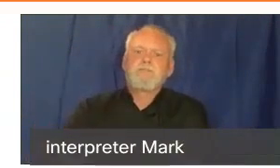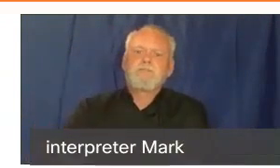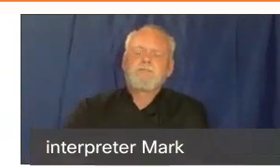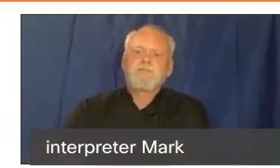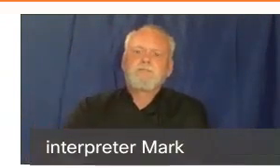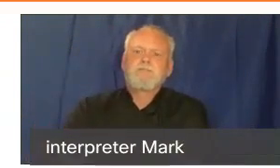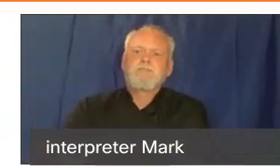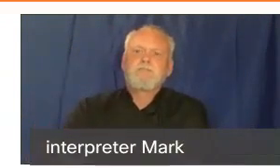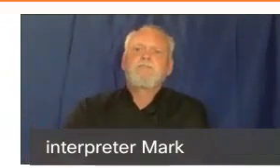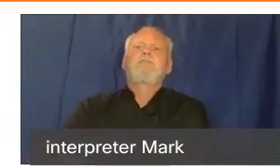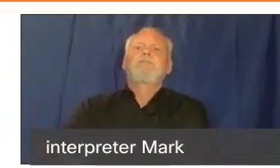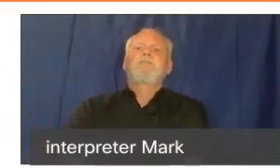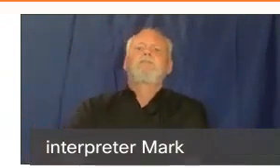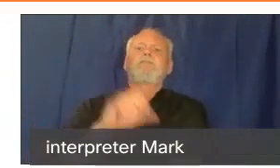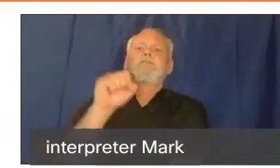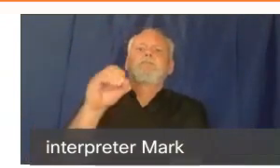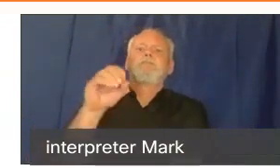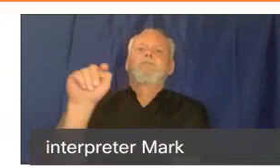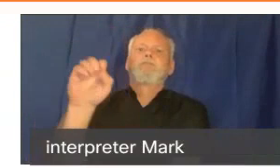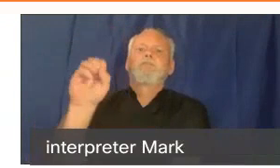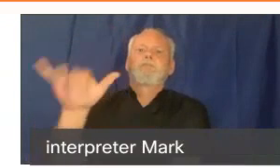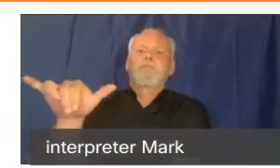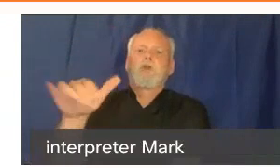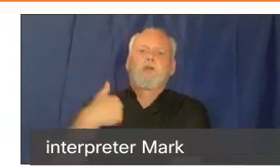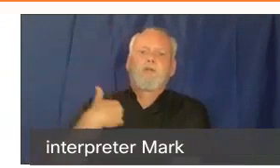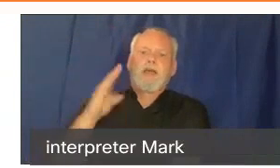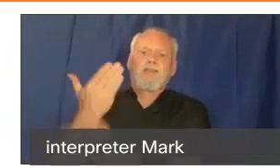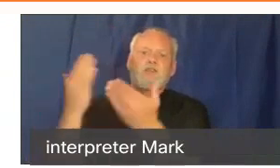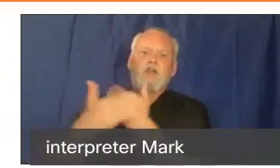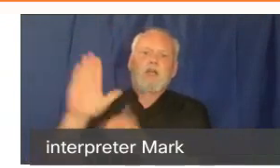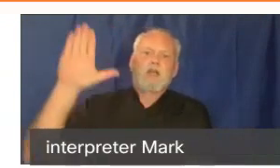Uh, yes, so, uh, Tony, you've had your hand raised? I will unmute you.